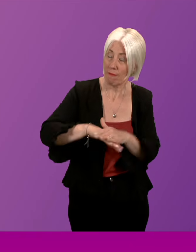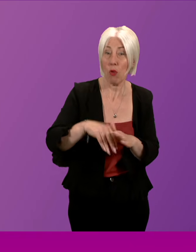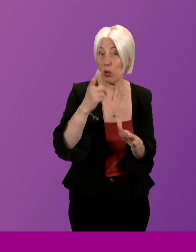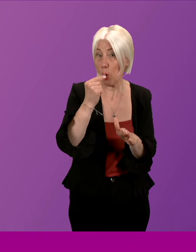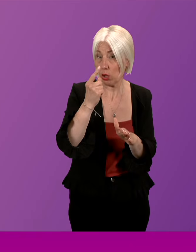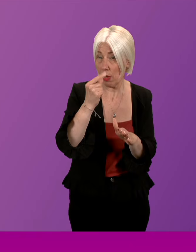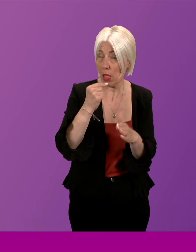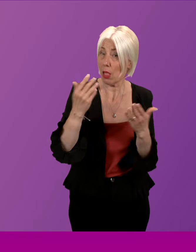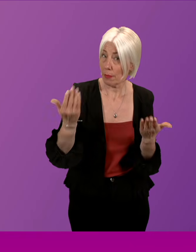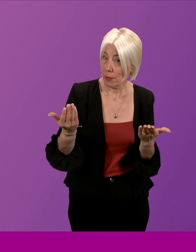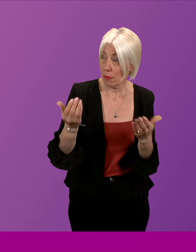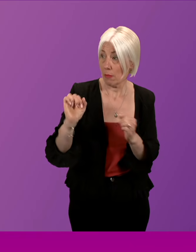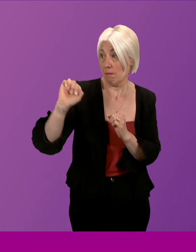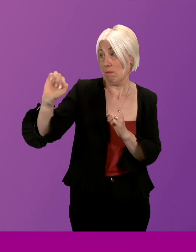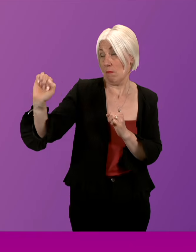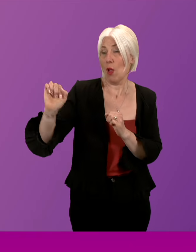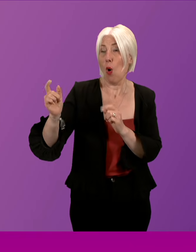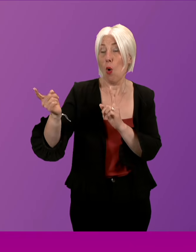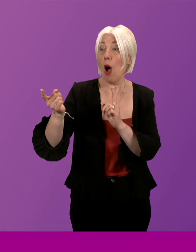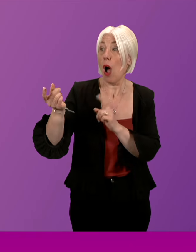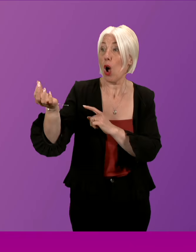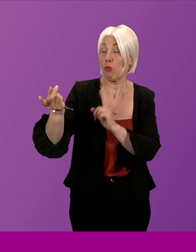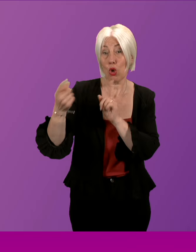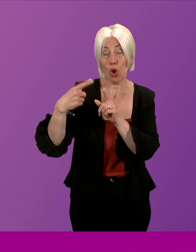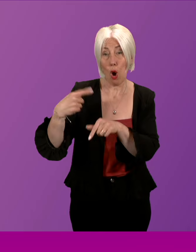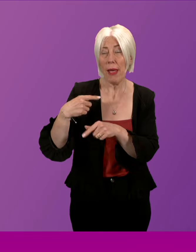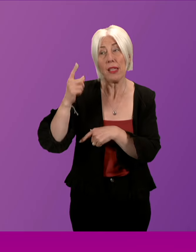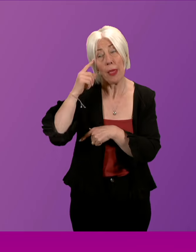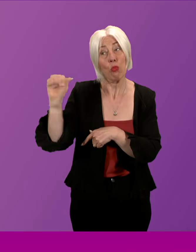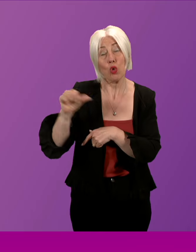points that Mr Bonnar puts forward are worthy of further consideration to make